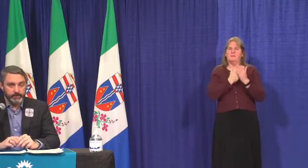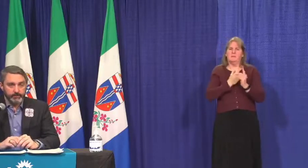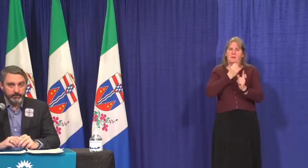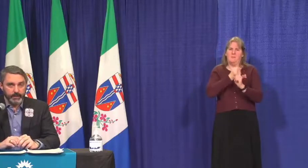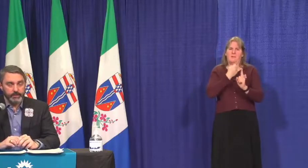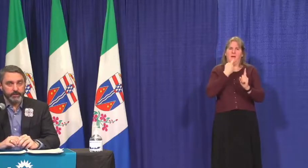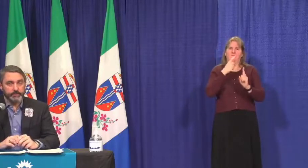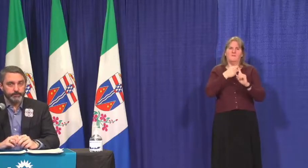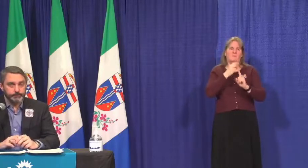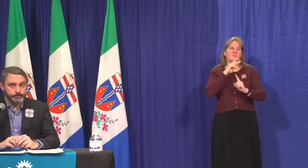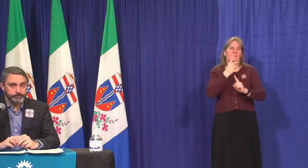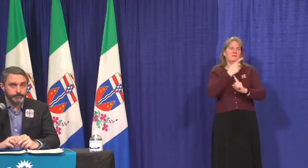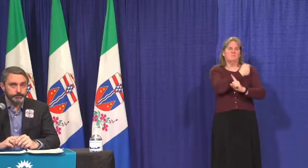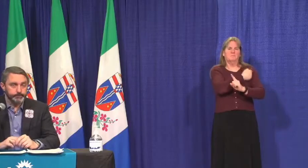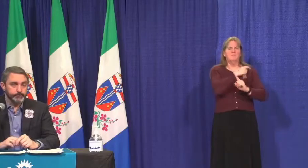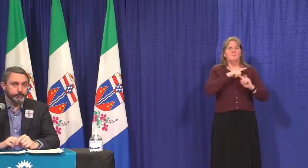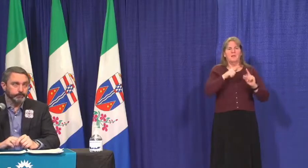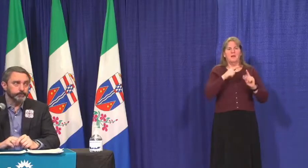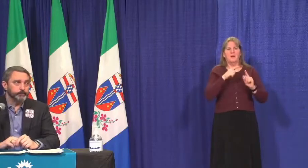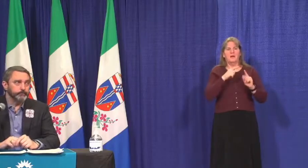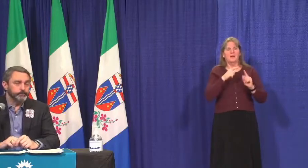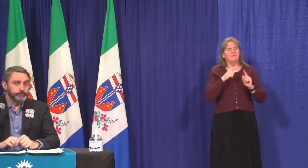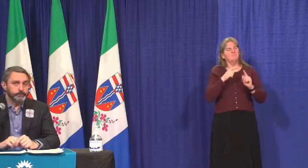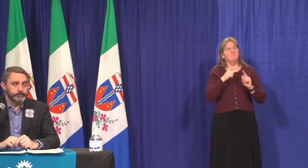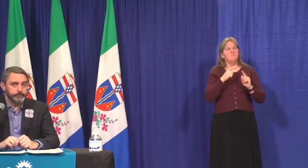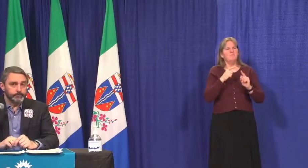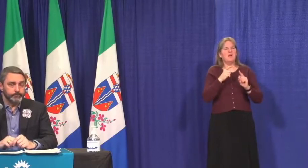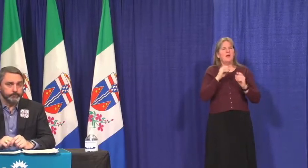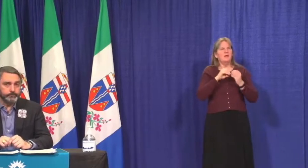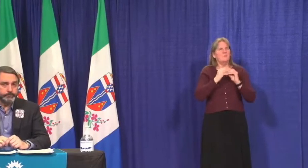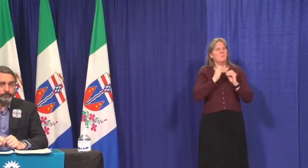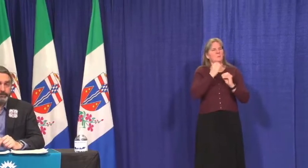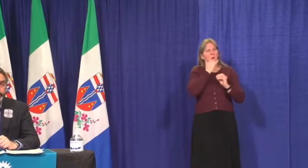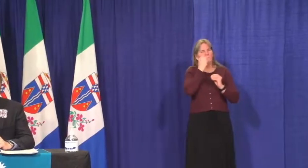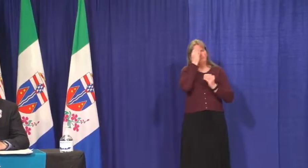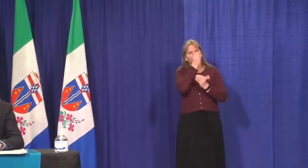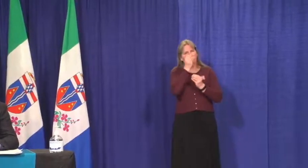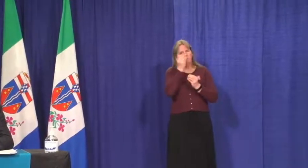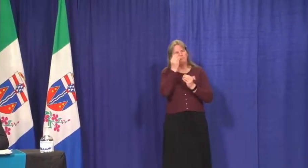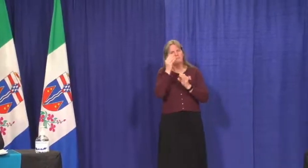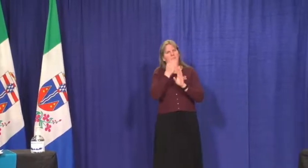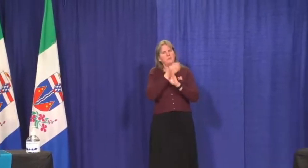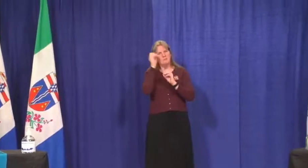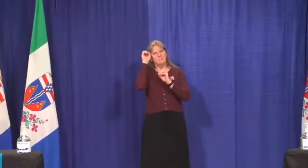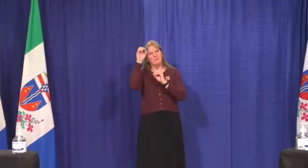Pat: Doctor Hanley? This is going back as a